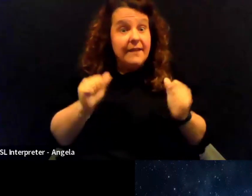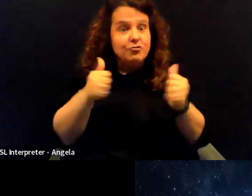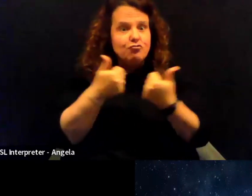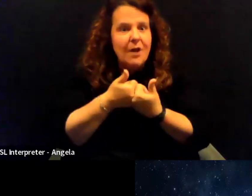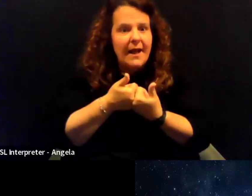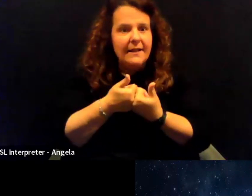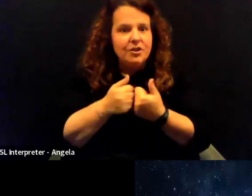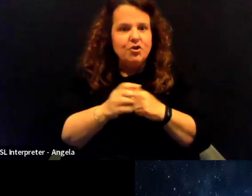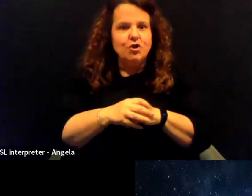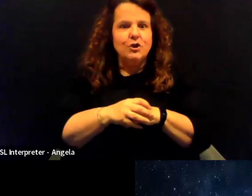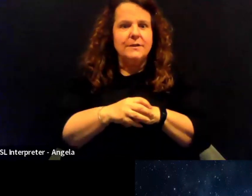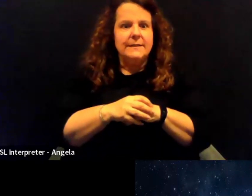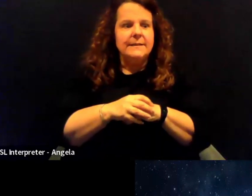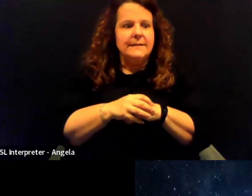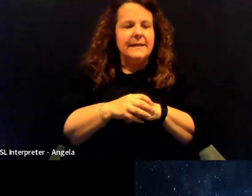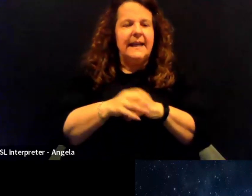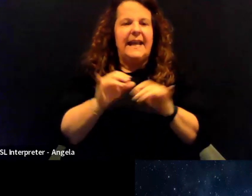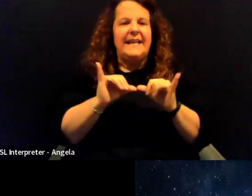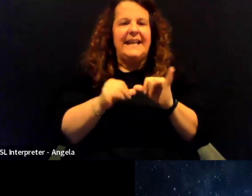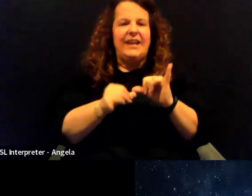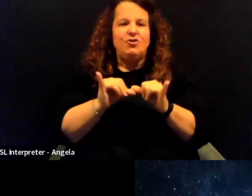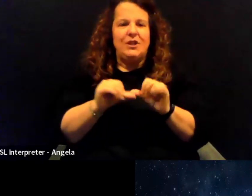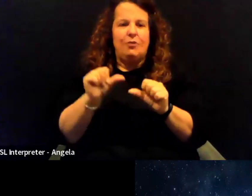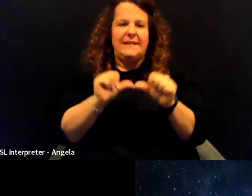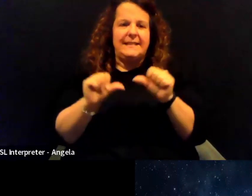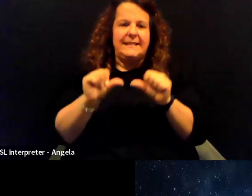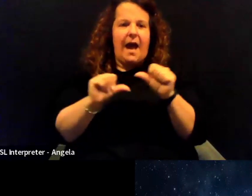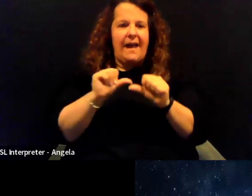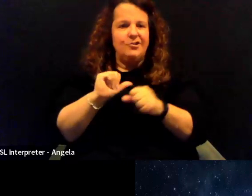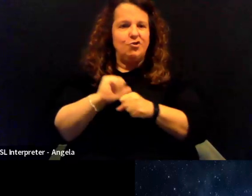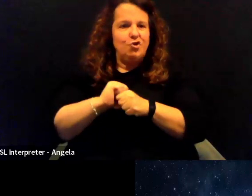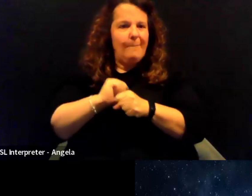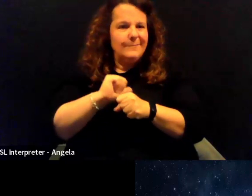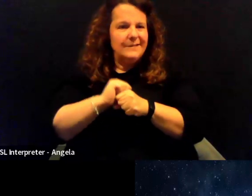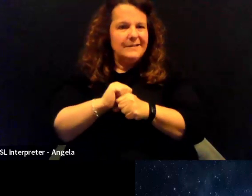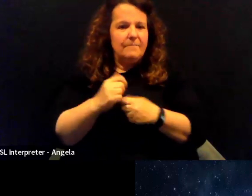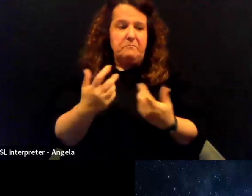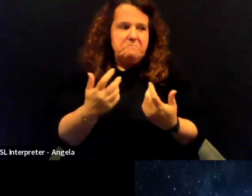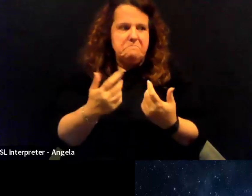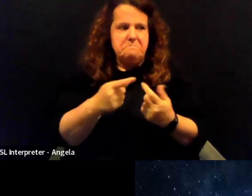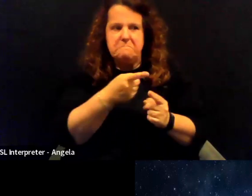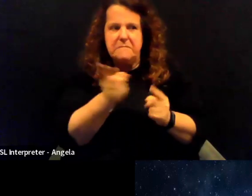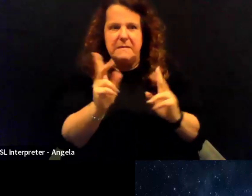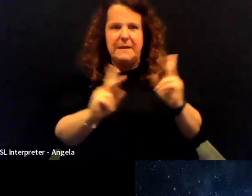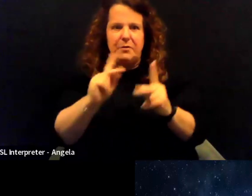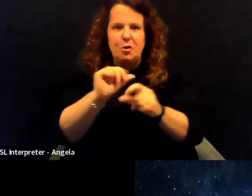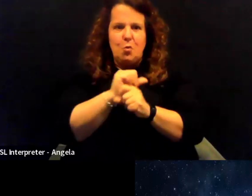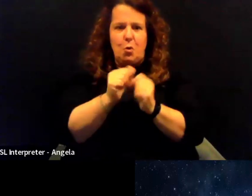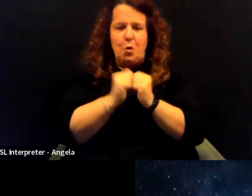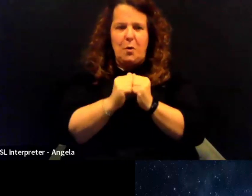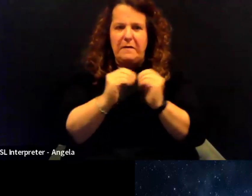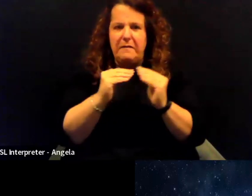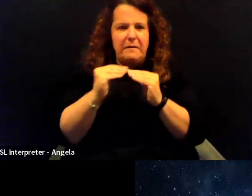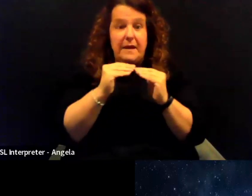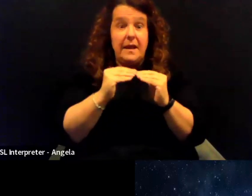especially engineering science positions is that, you know, a lot of the people who you work with, they're incredibly smart, but they